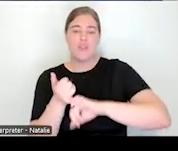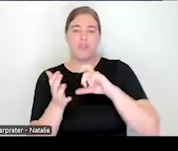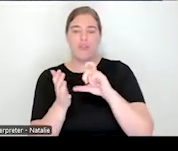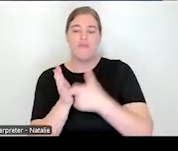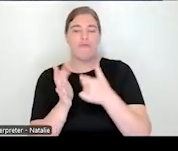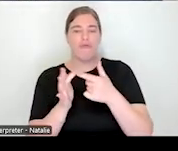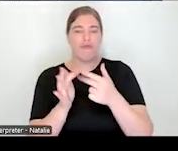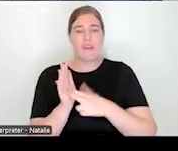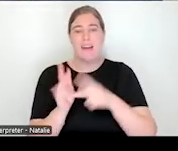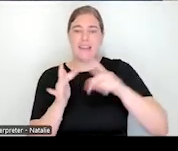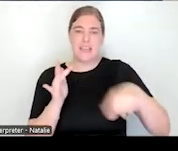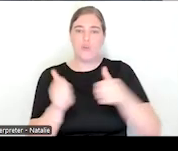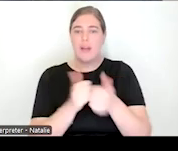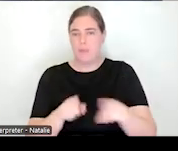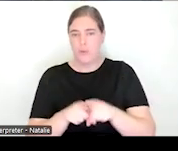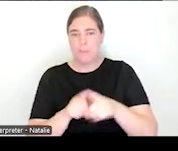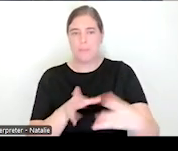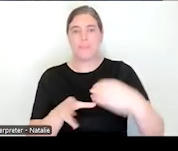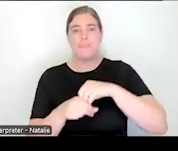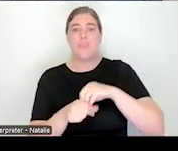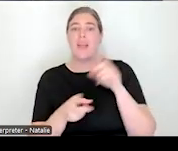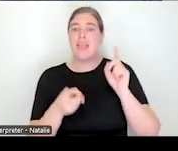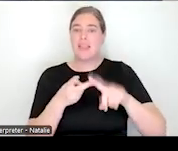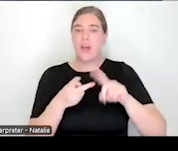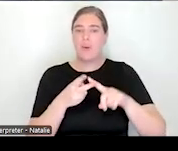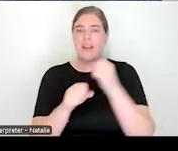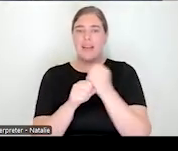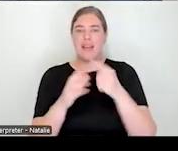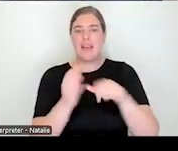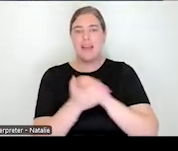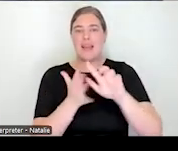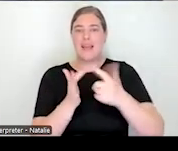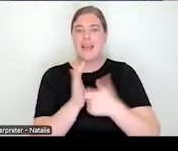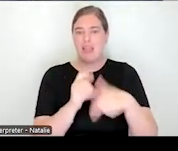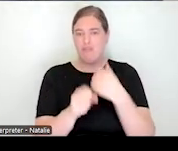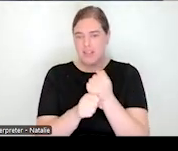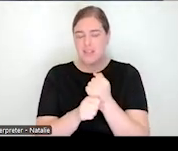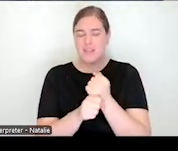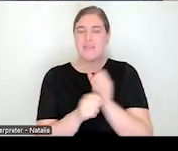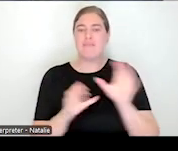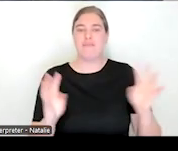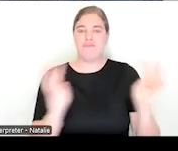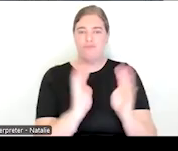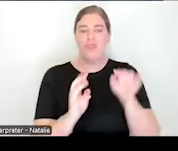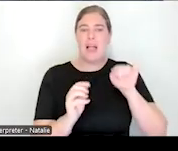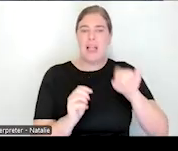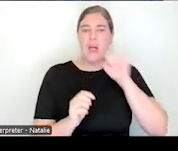The second, the gathering perhaps will extend the work of the forum as an in-person event with